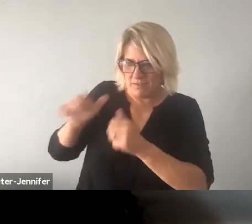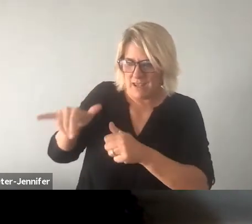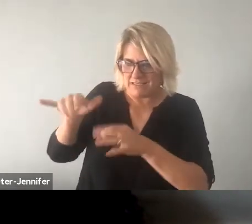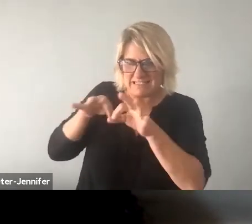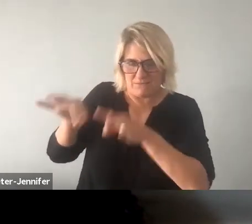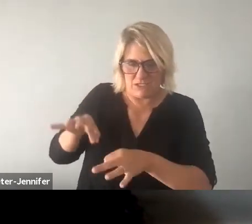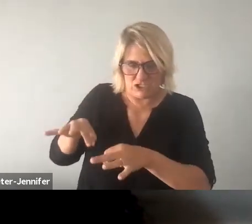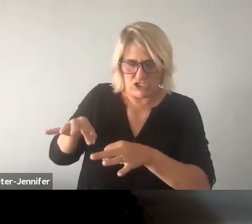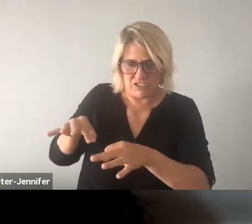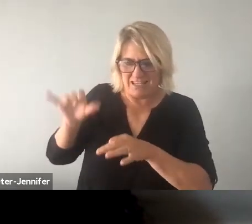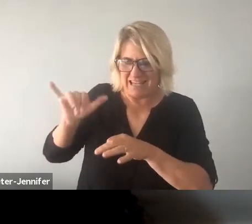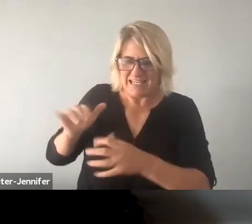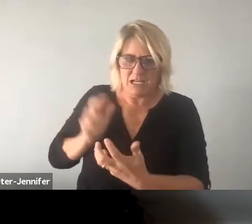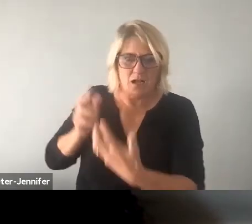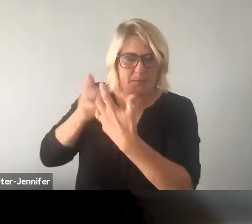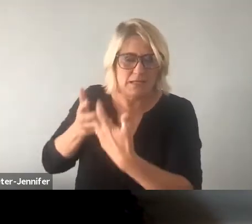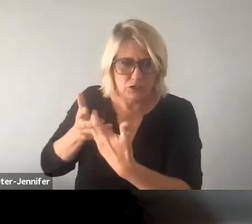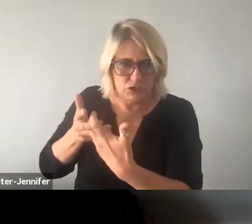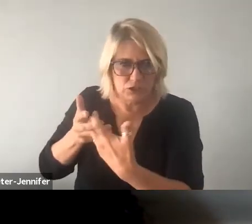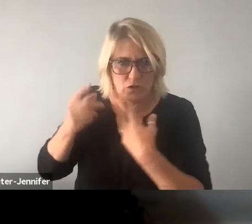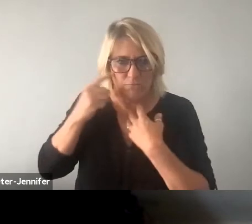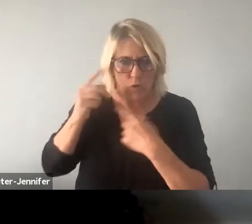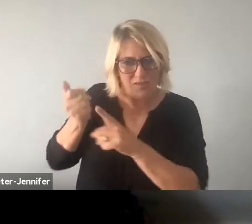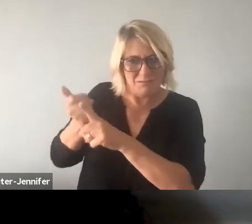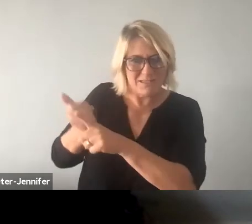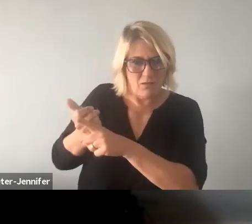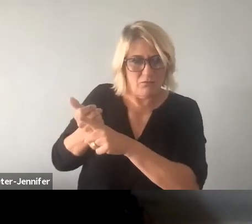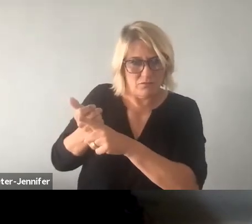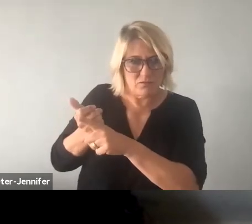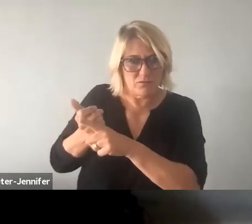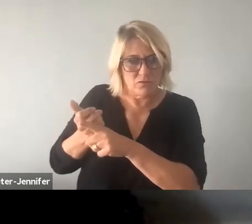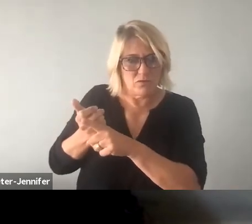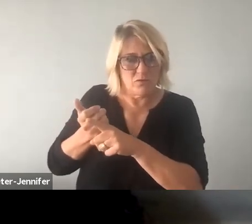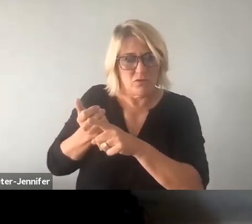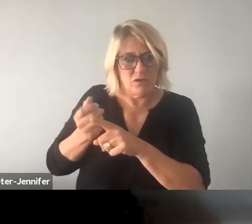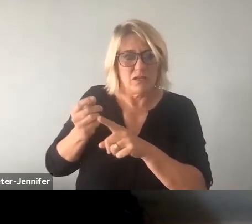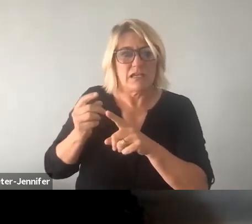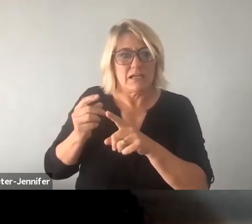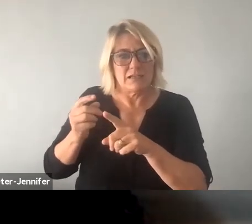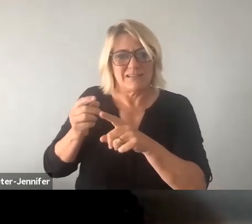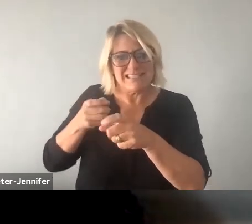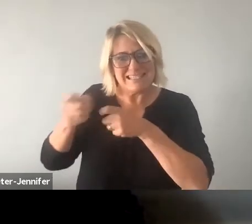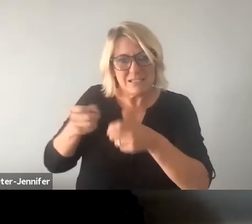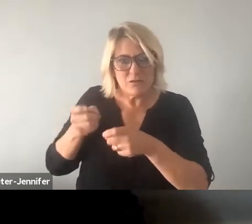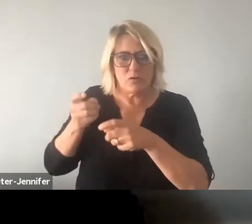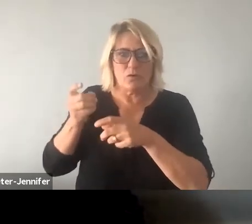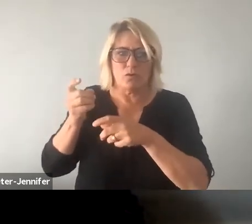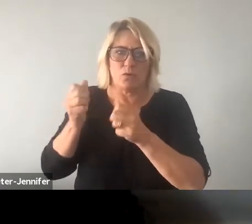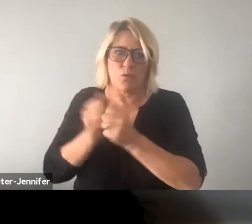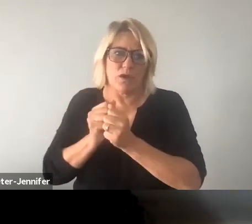or have Long COVID and are currently dealing with that. When that meets that definition, they need